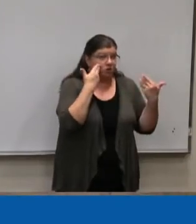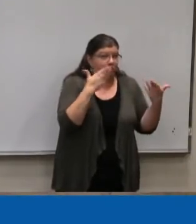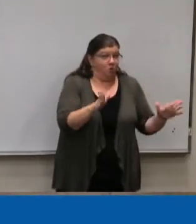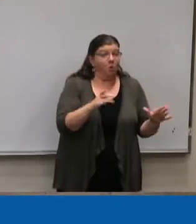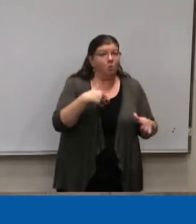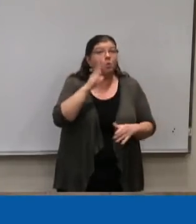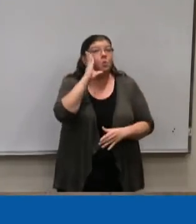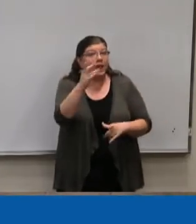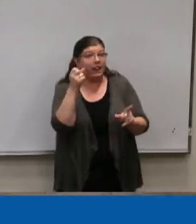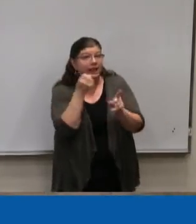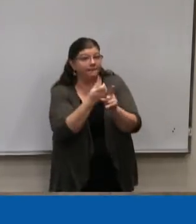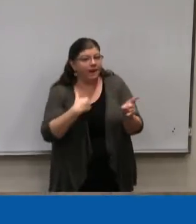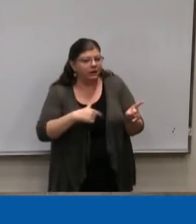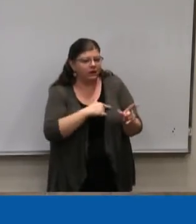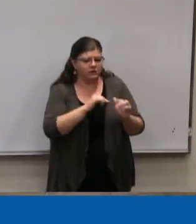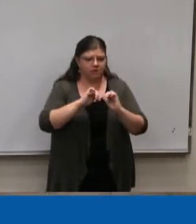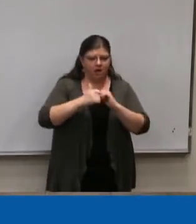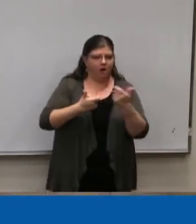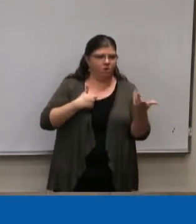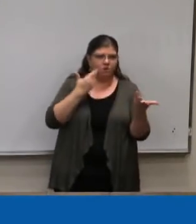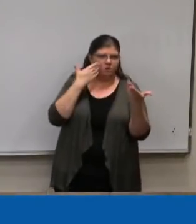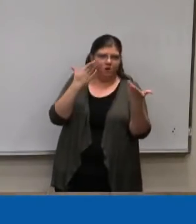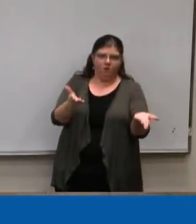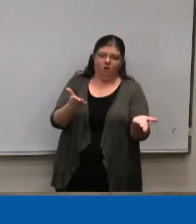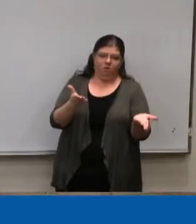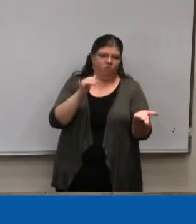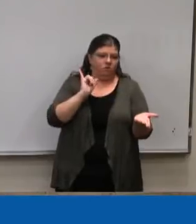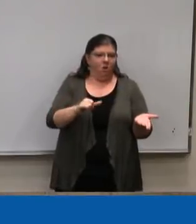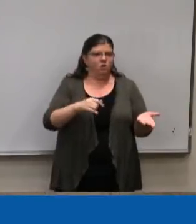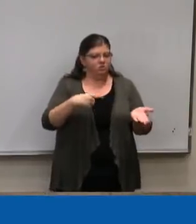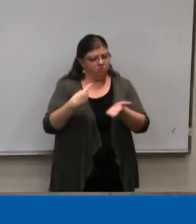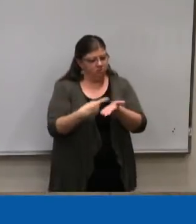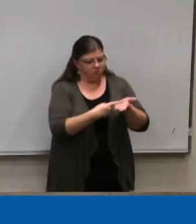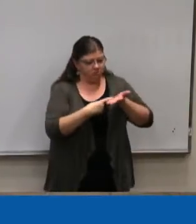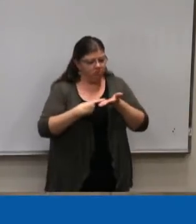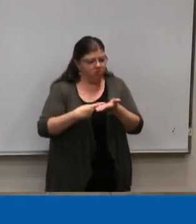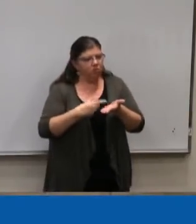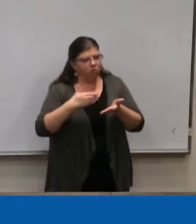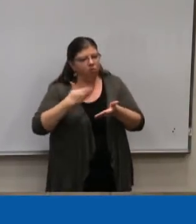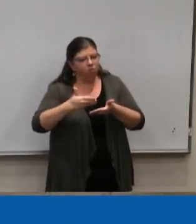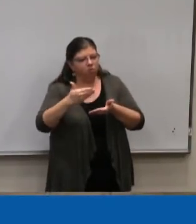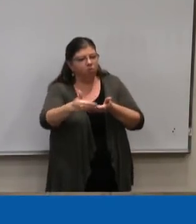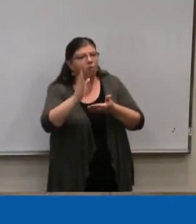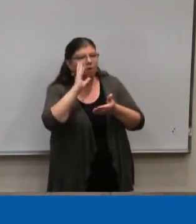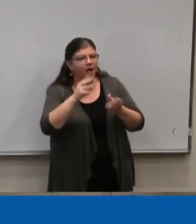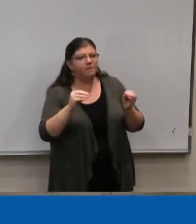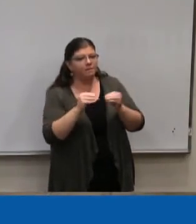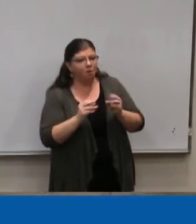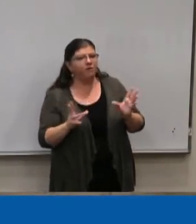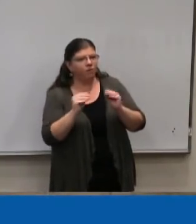we don't know how it will impact us. Those are conversations we'll have, we'll probably have a whole bunch more of these forums talking about that in the future.